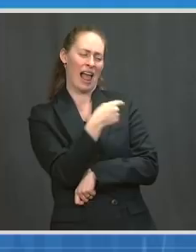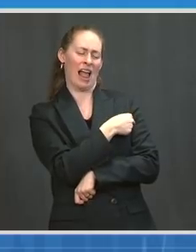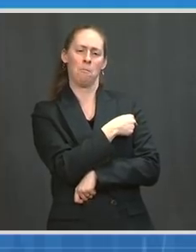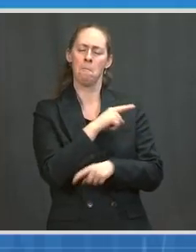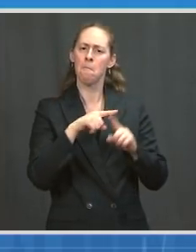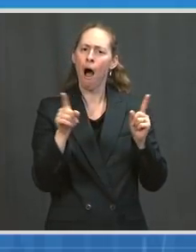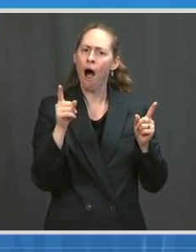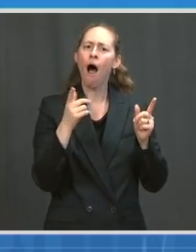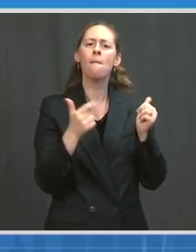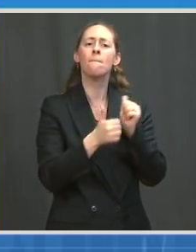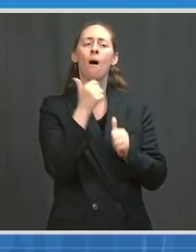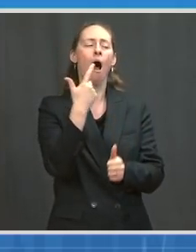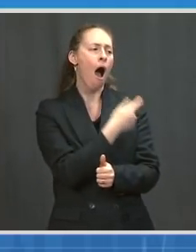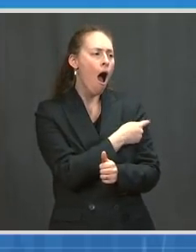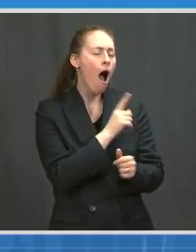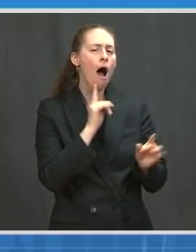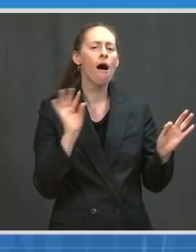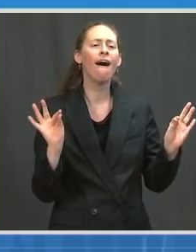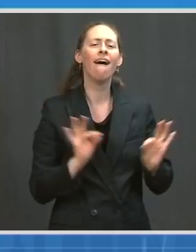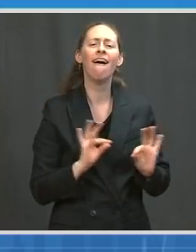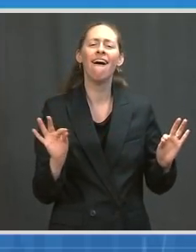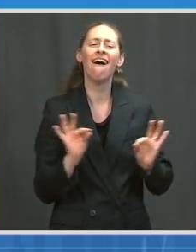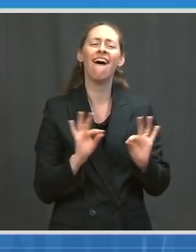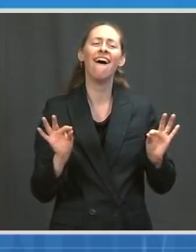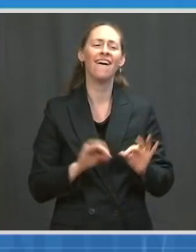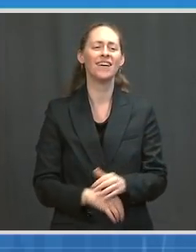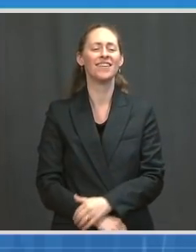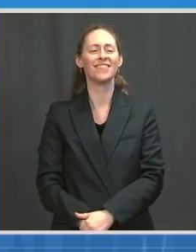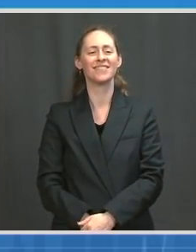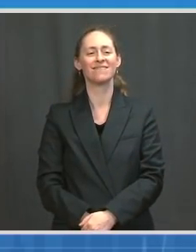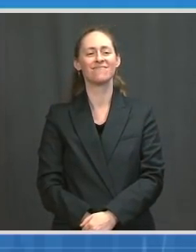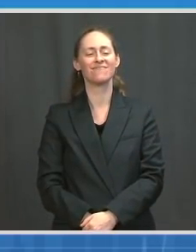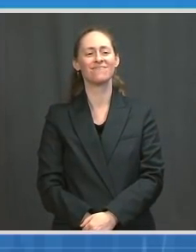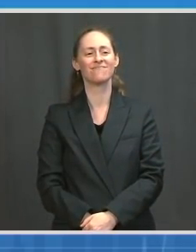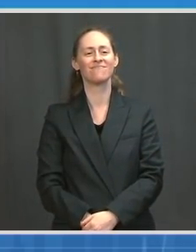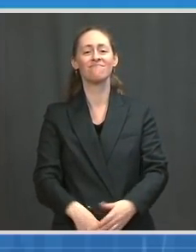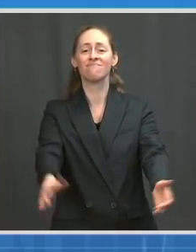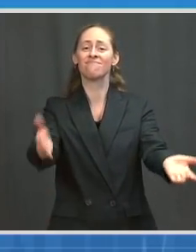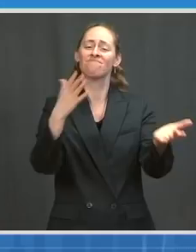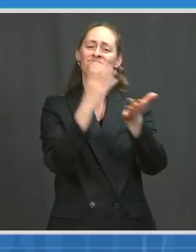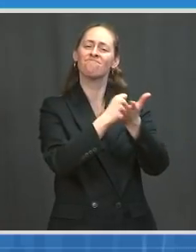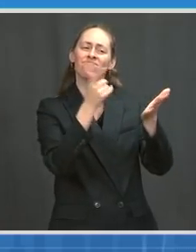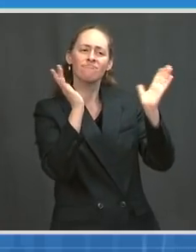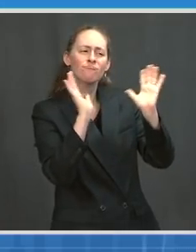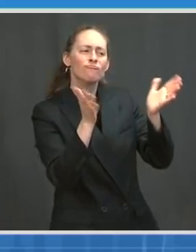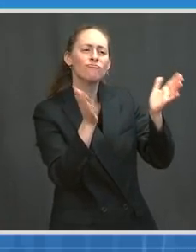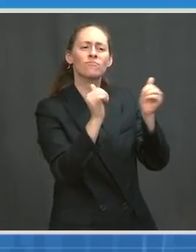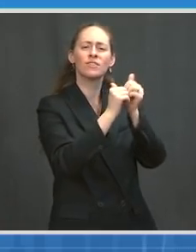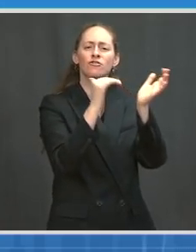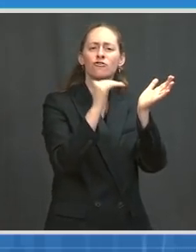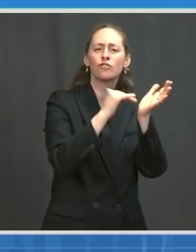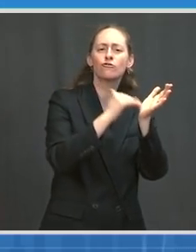to share their vaccination story at their presen- -- when they give presentations as well. They're conversations that we have to have with people.